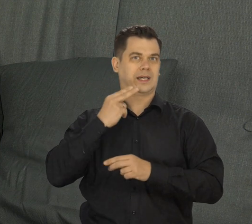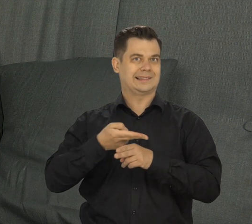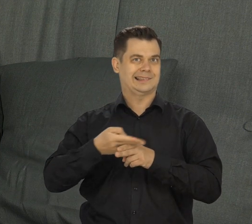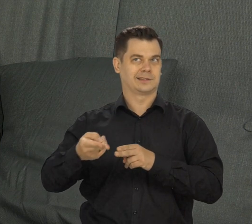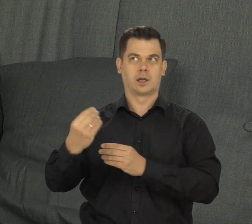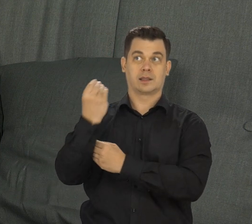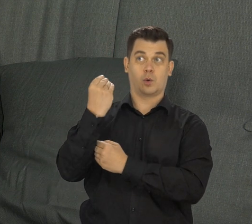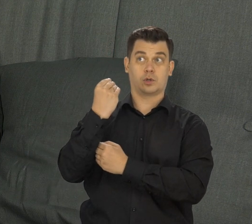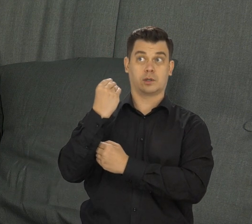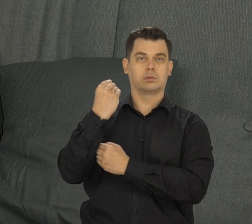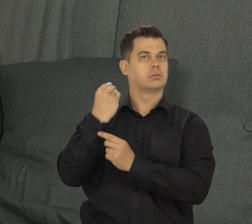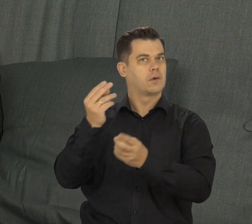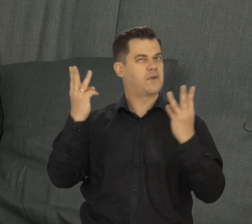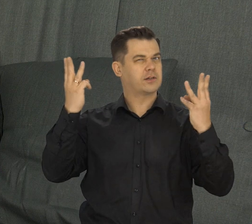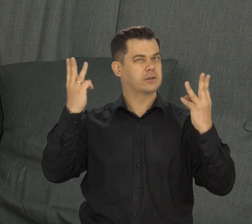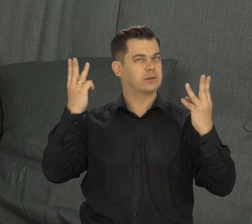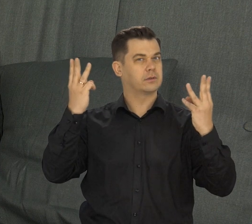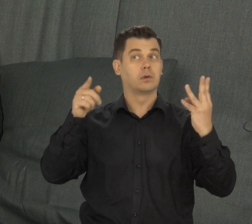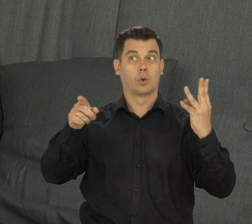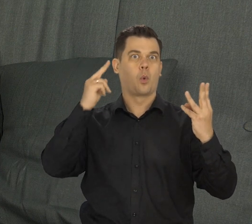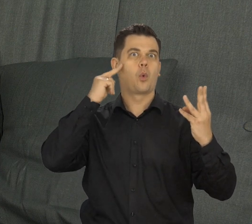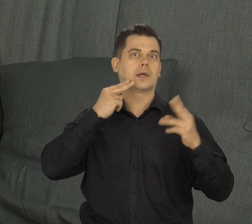It's extremely important that sign language is taught by deaf people.